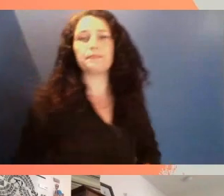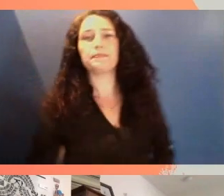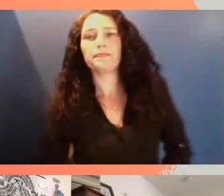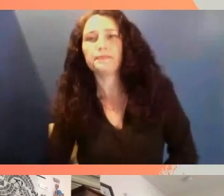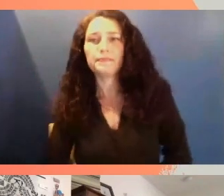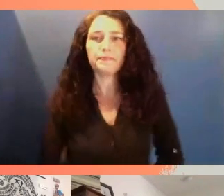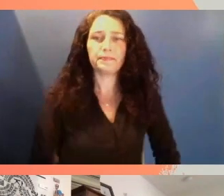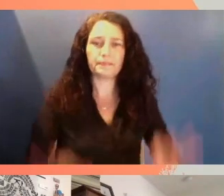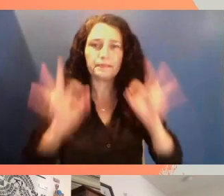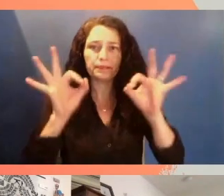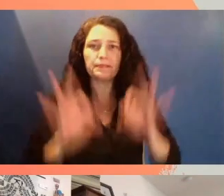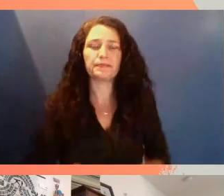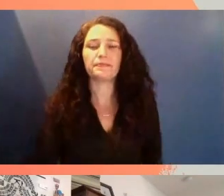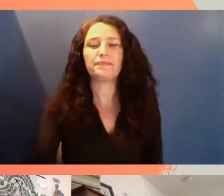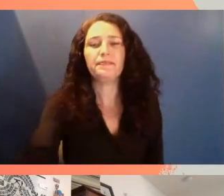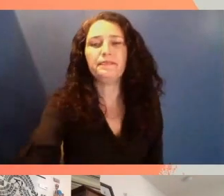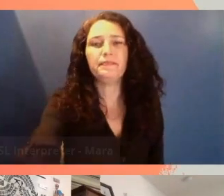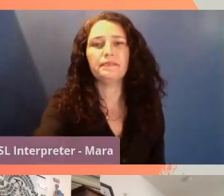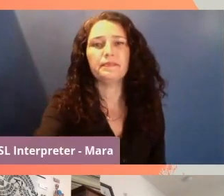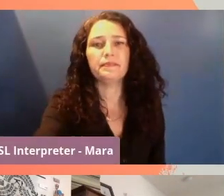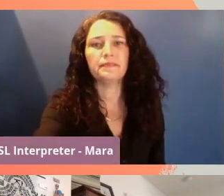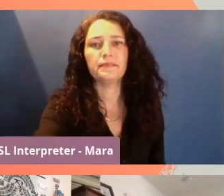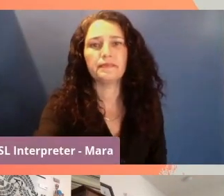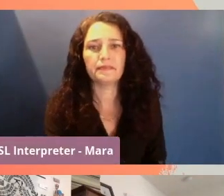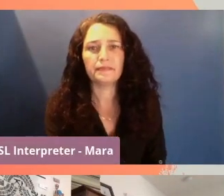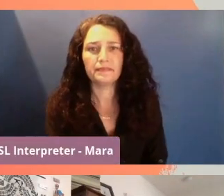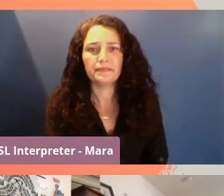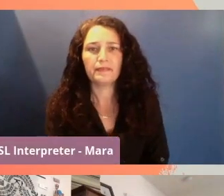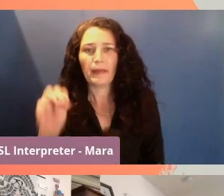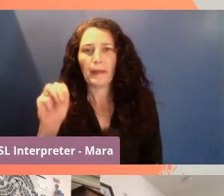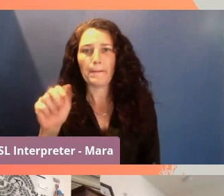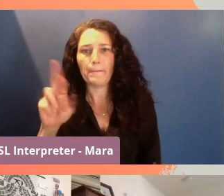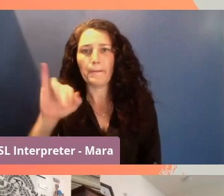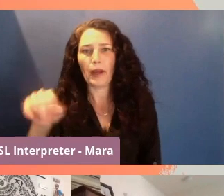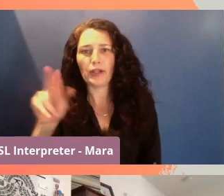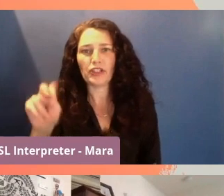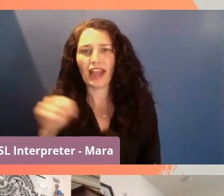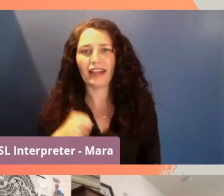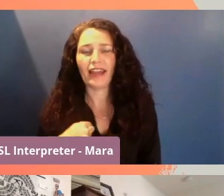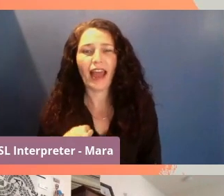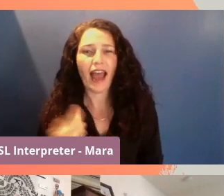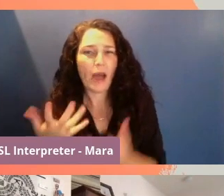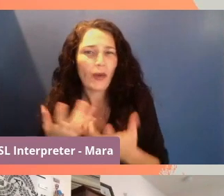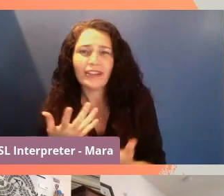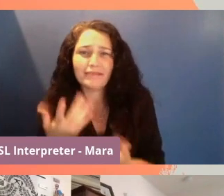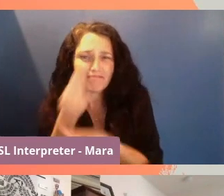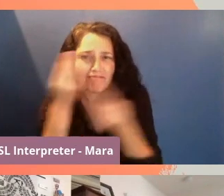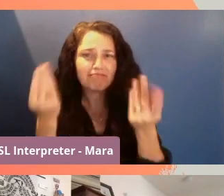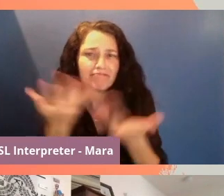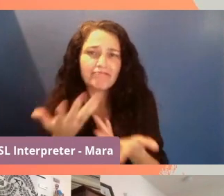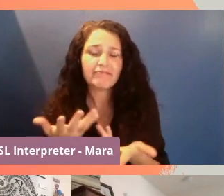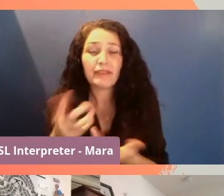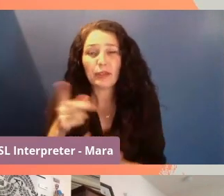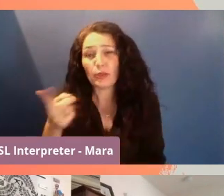I'll jump in. - I will. You wanna go Ashley? Well, I mean, I was just gonna say it for the last it's, you said a little bit Anurima,